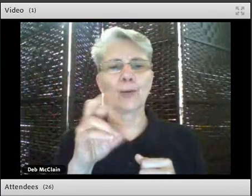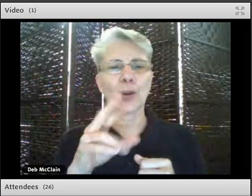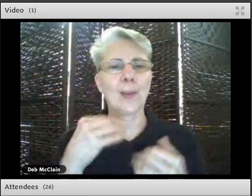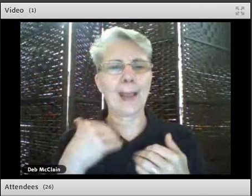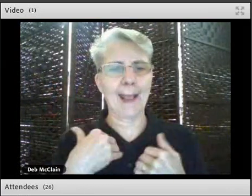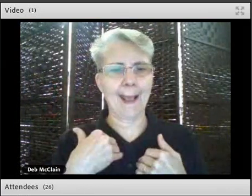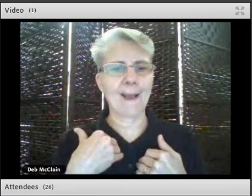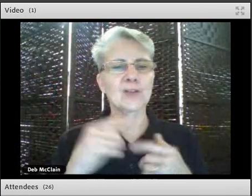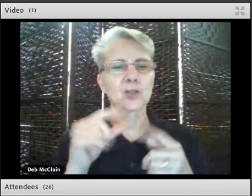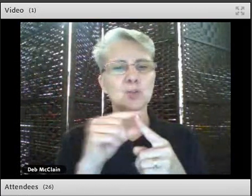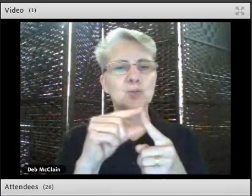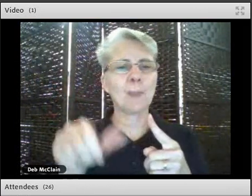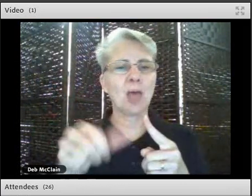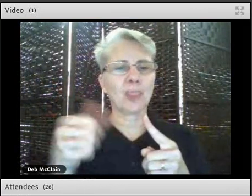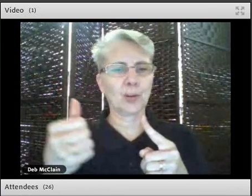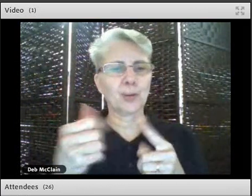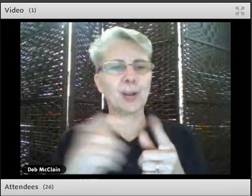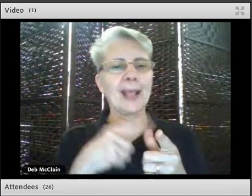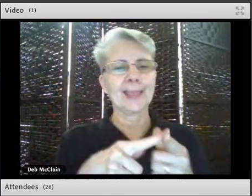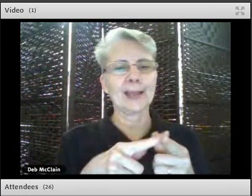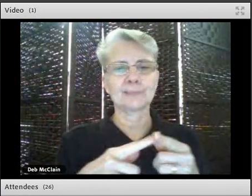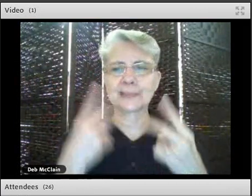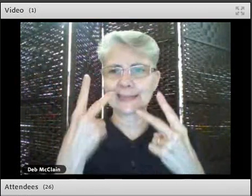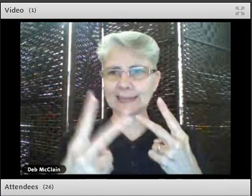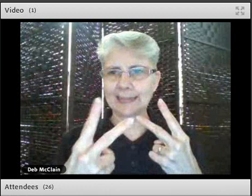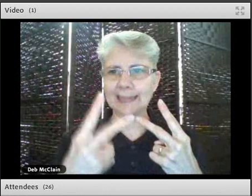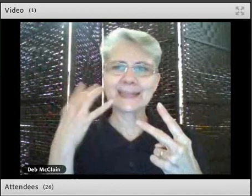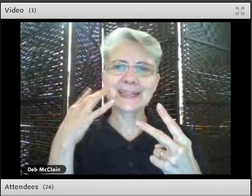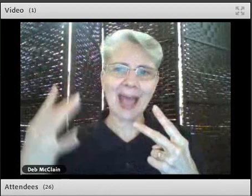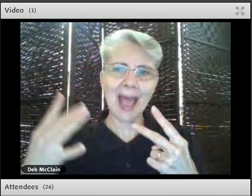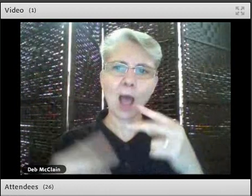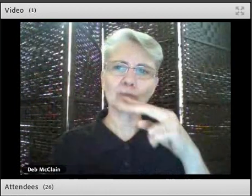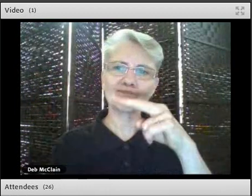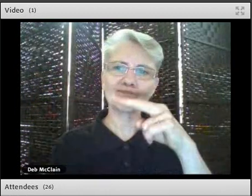laid out here in the 344 and 347 field.